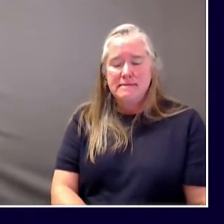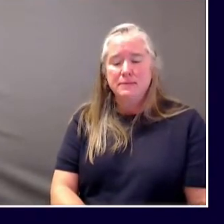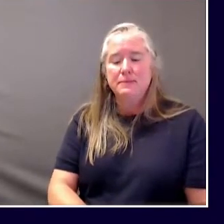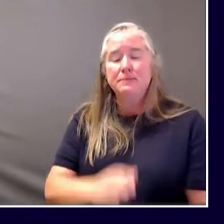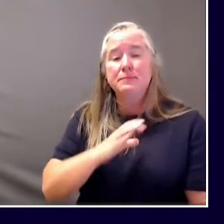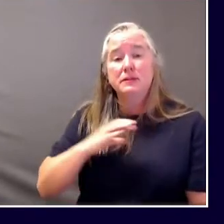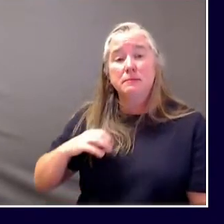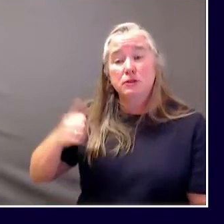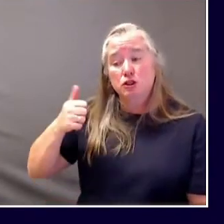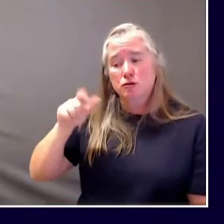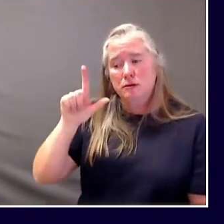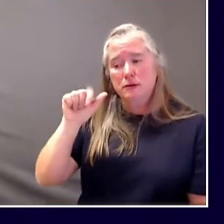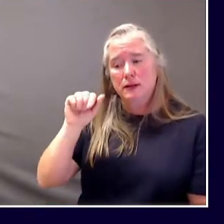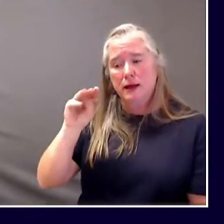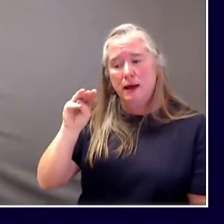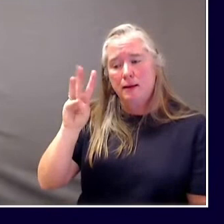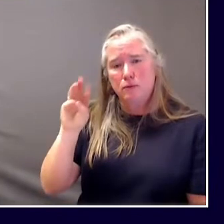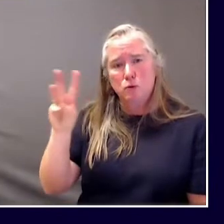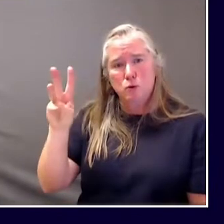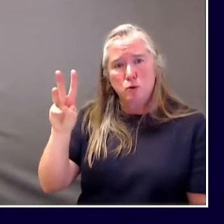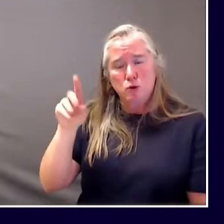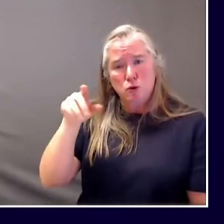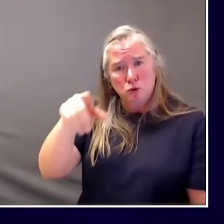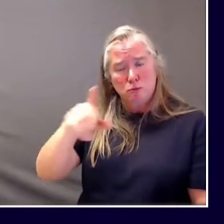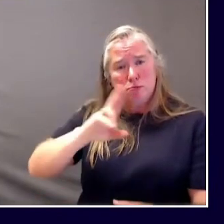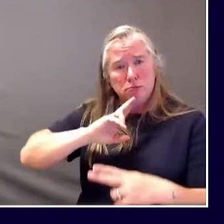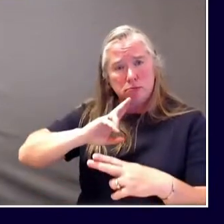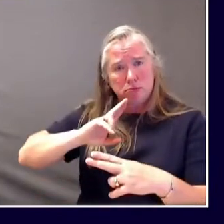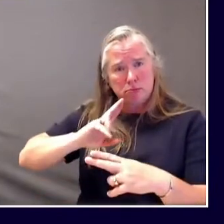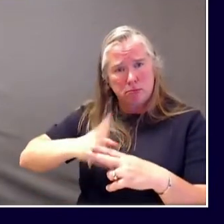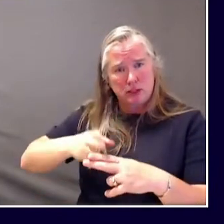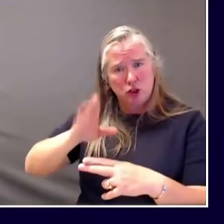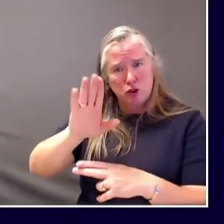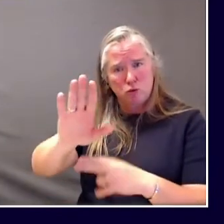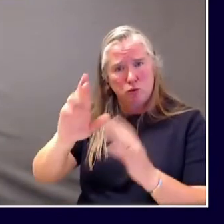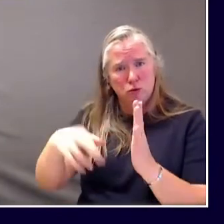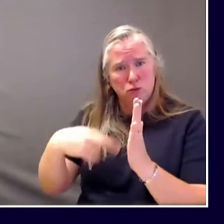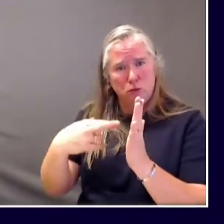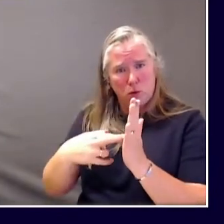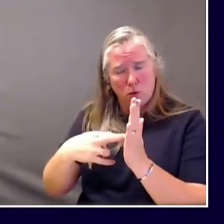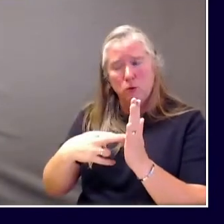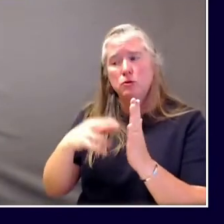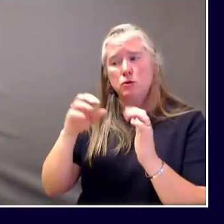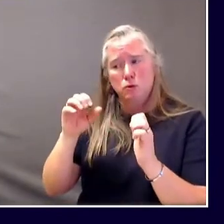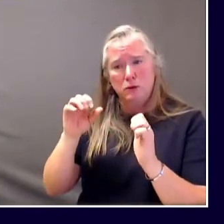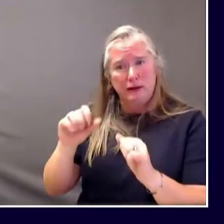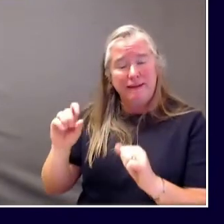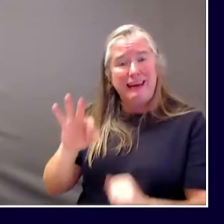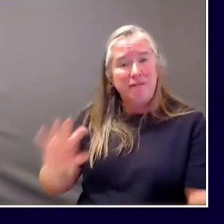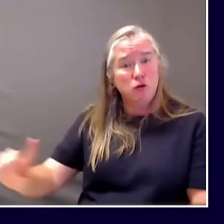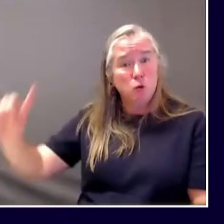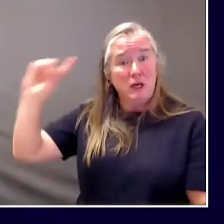this were happening places you